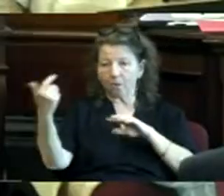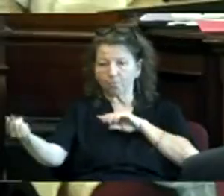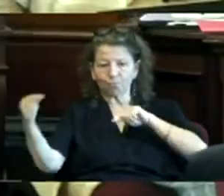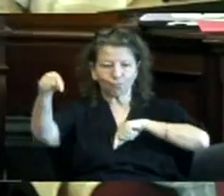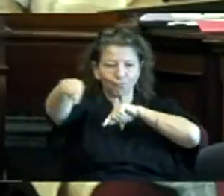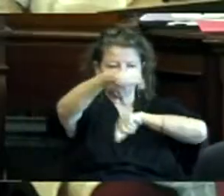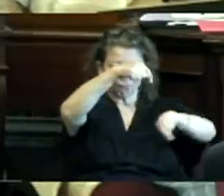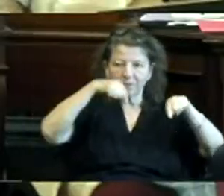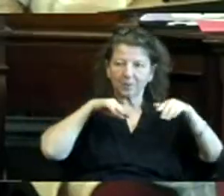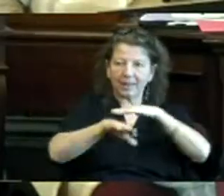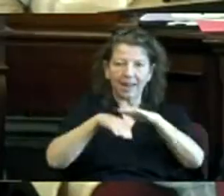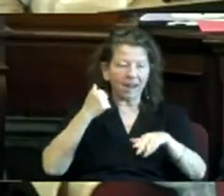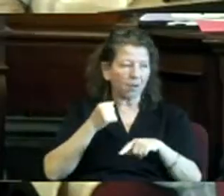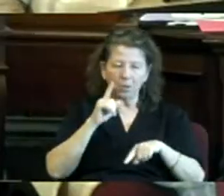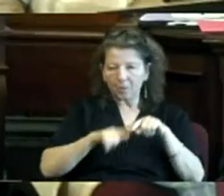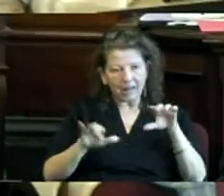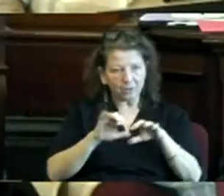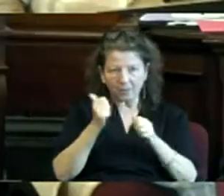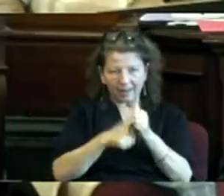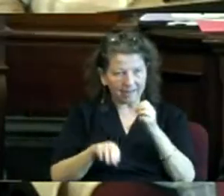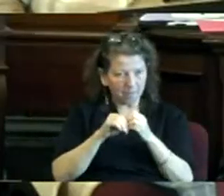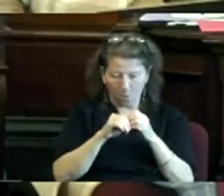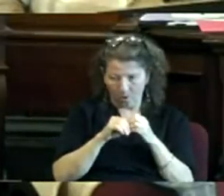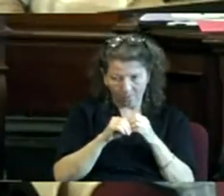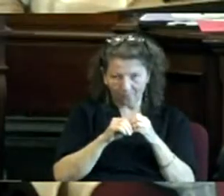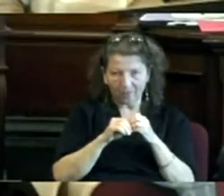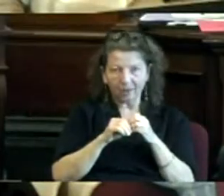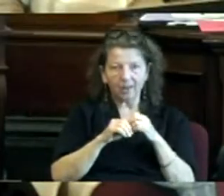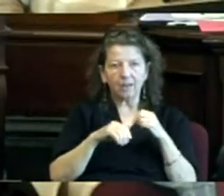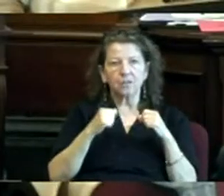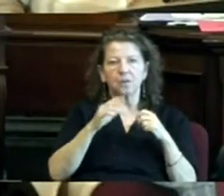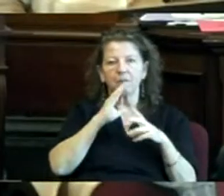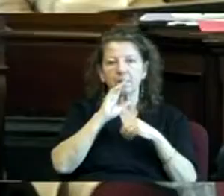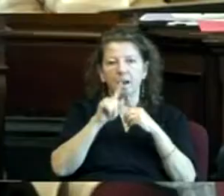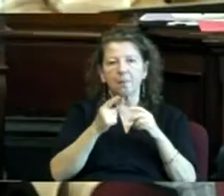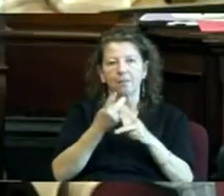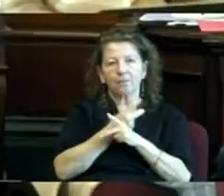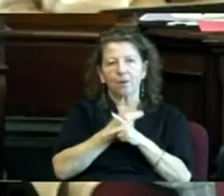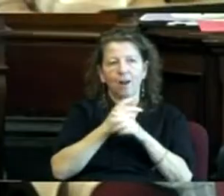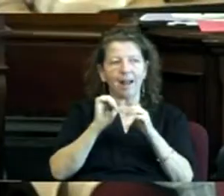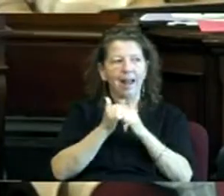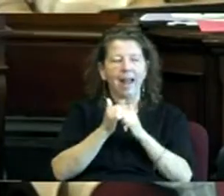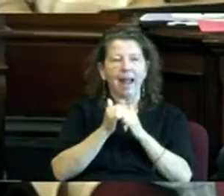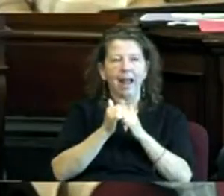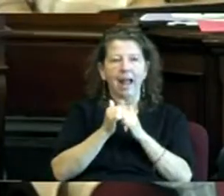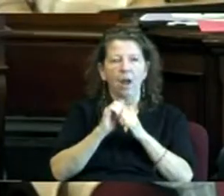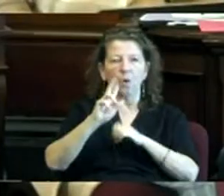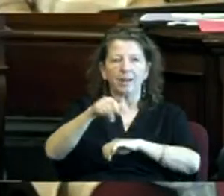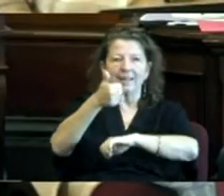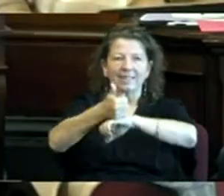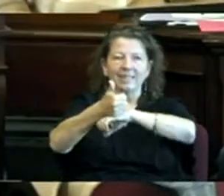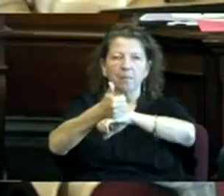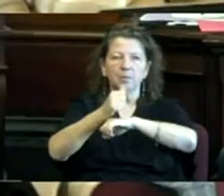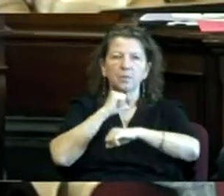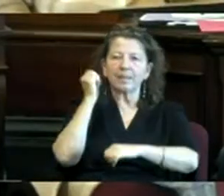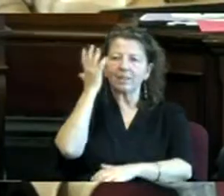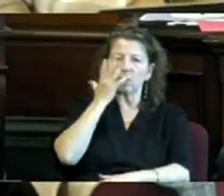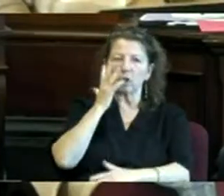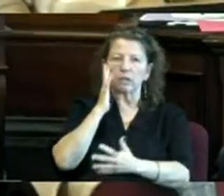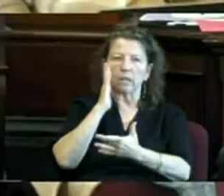you know, when it was designed, there were 3 or 4 entrances to the building. People came and went. Everything was okay. We can't do that anymore. So there